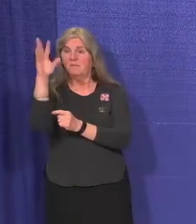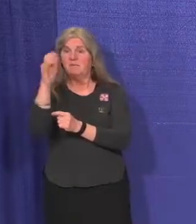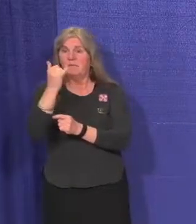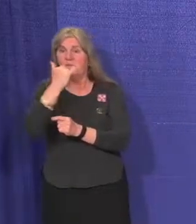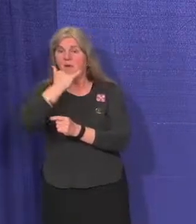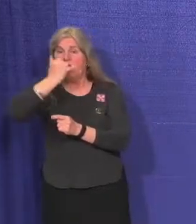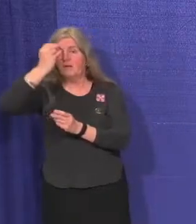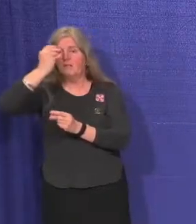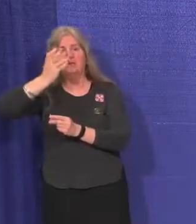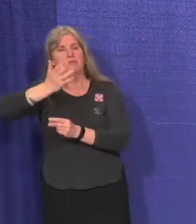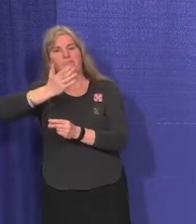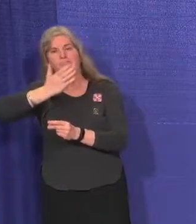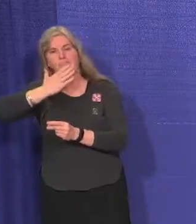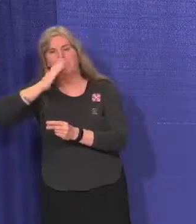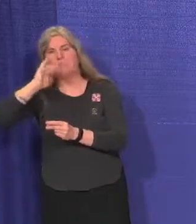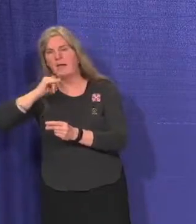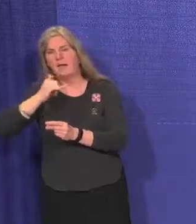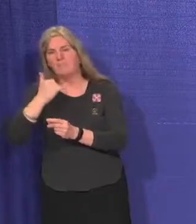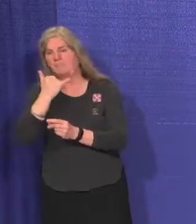everything we can to get that